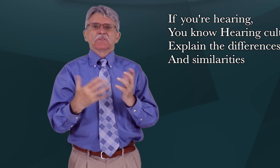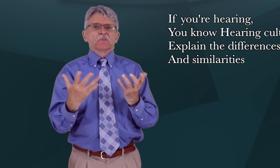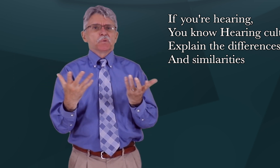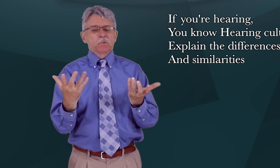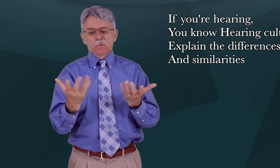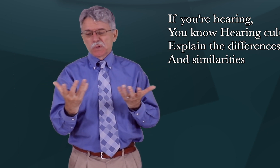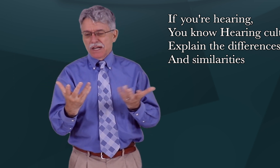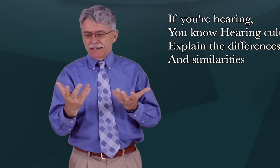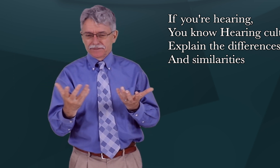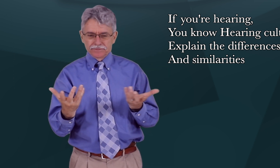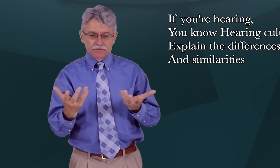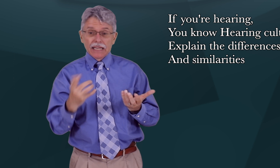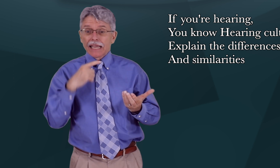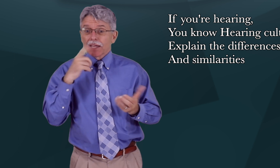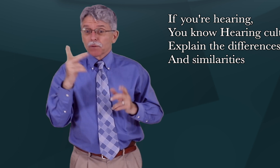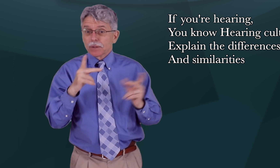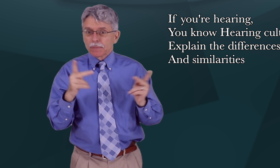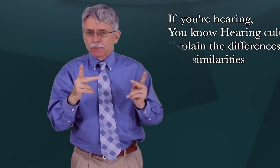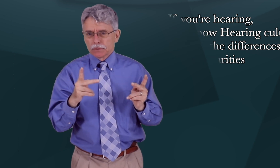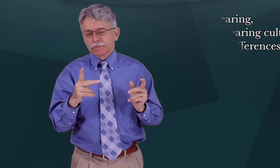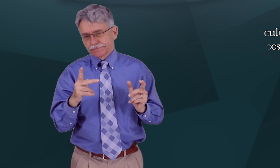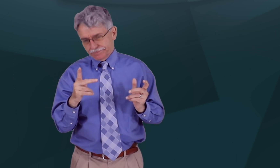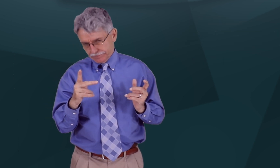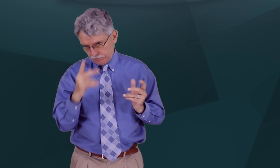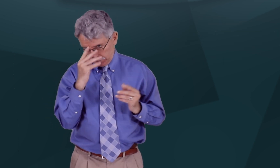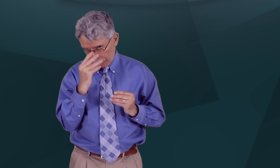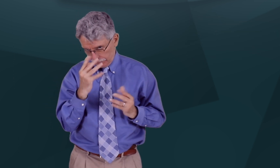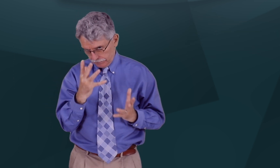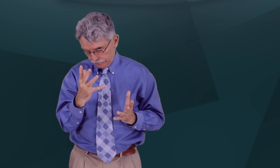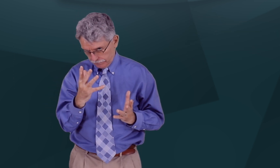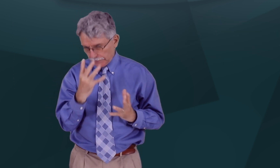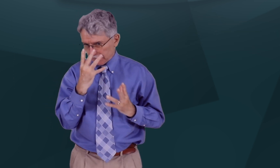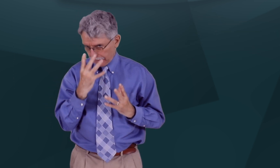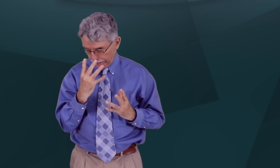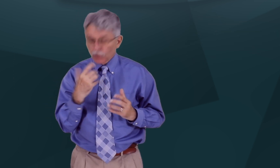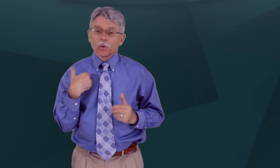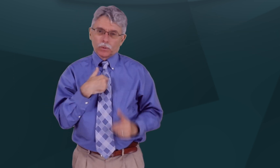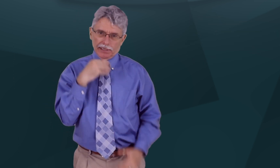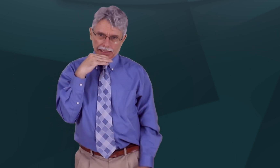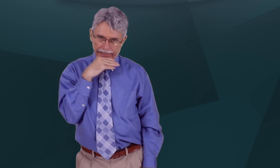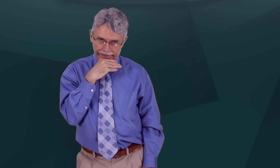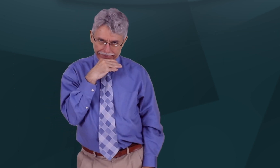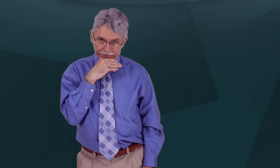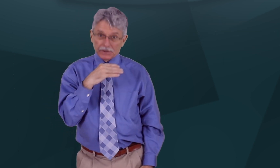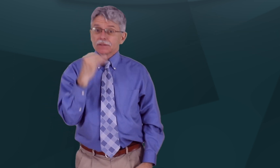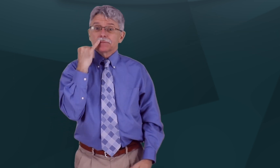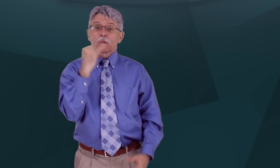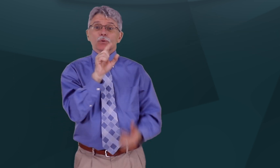That might mean, for example, hearing people just kind of, sadly, let you know, we lie.